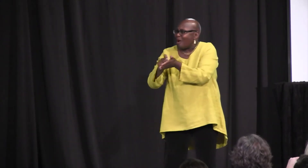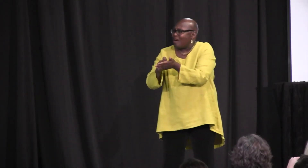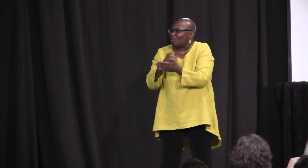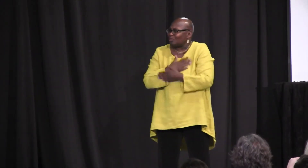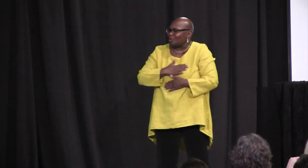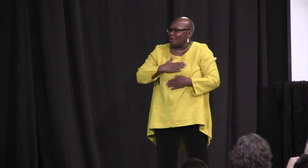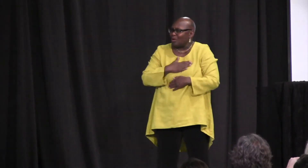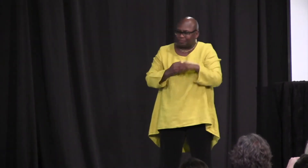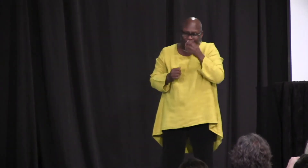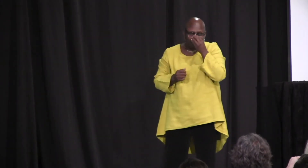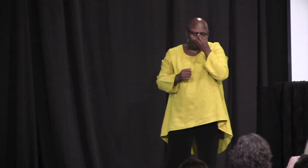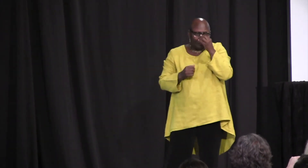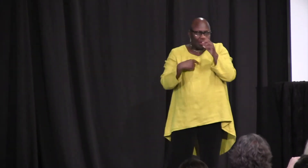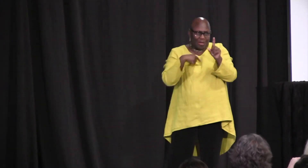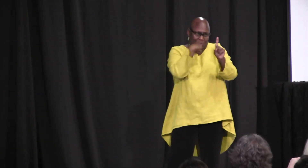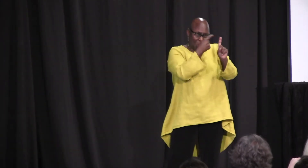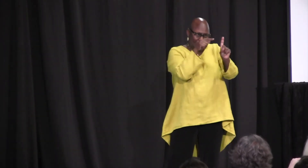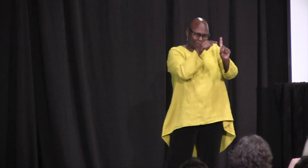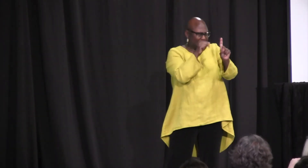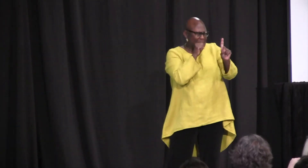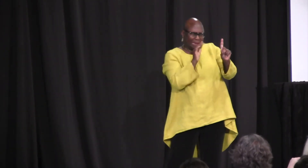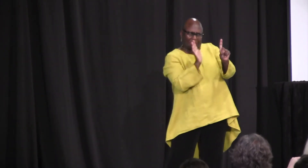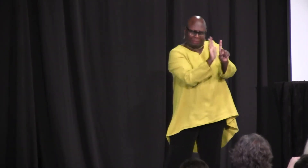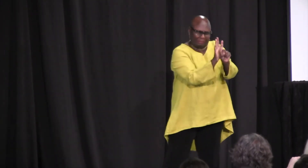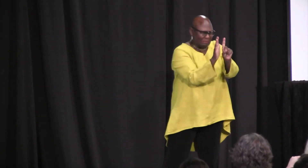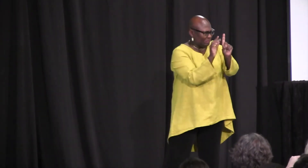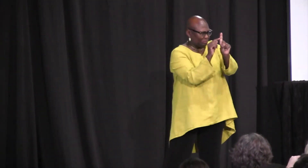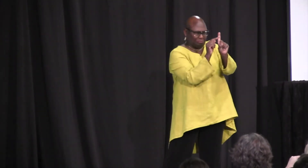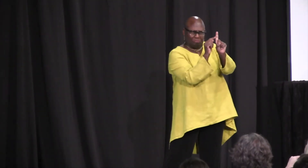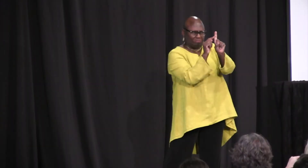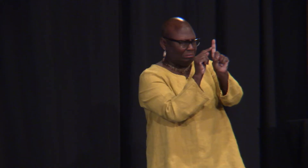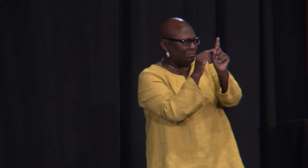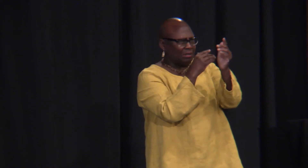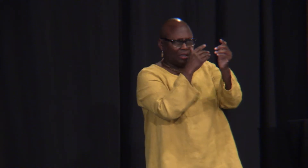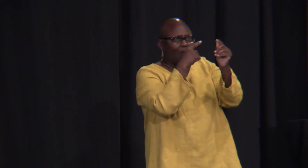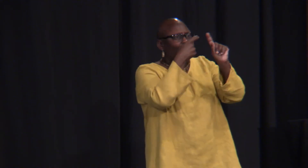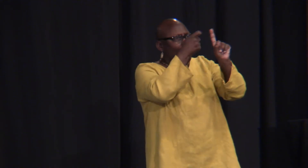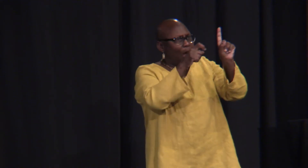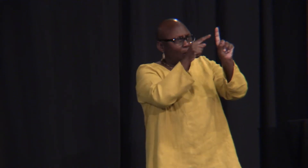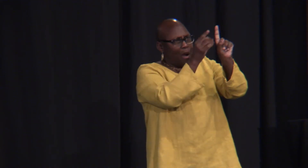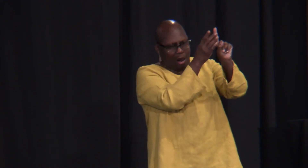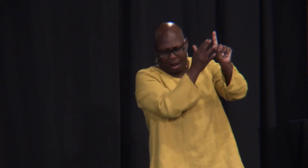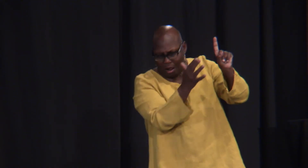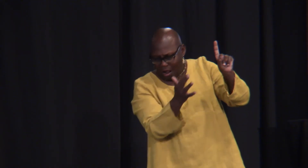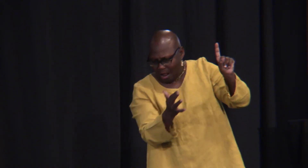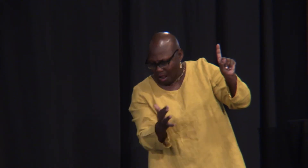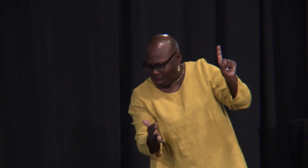literacy is seen as an obligation, he's completely stymied. He said "Mom, you